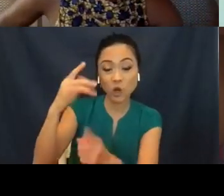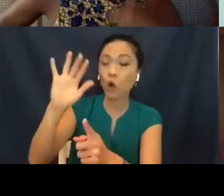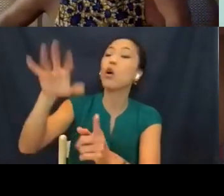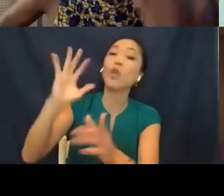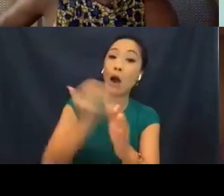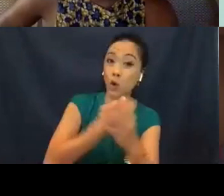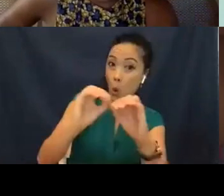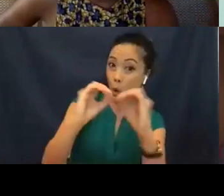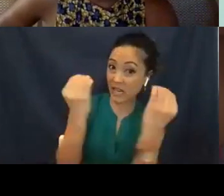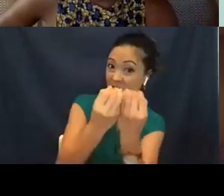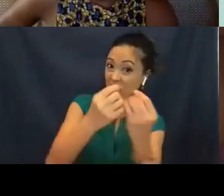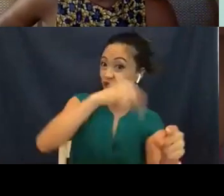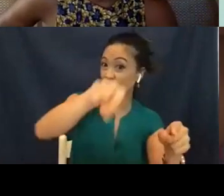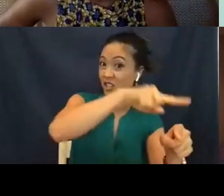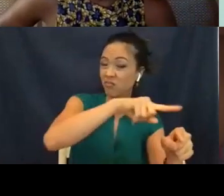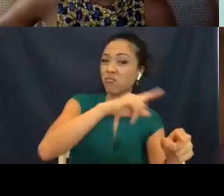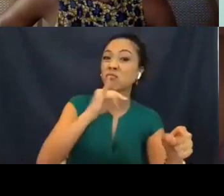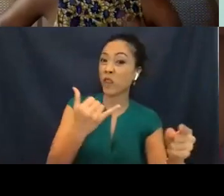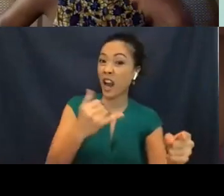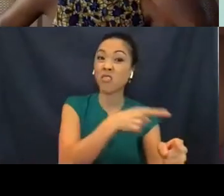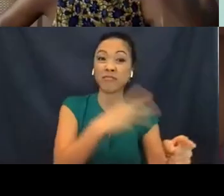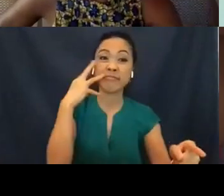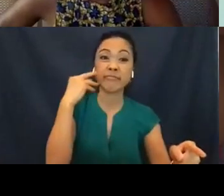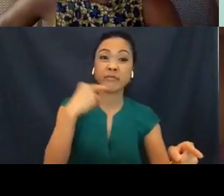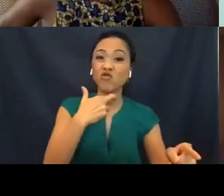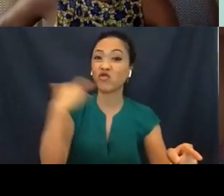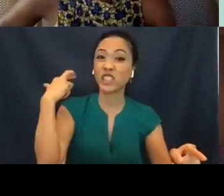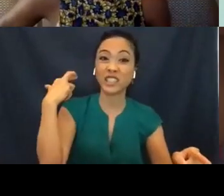but how do I invest in this vision? How do invest in the collective